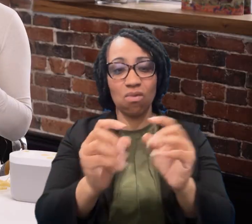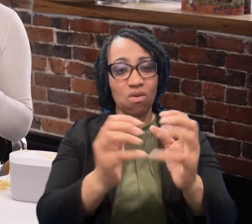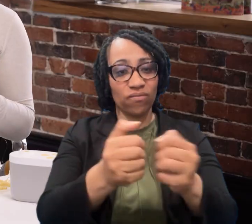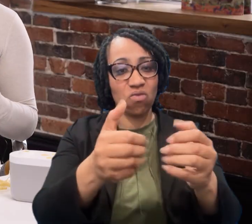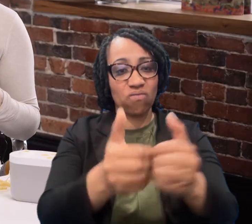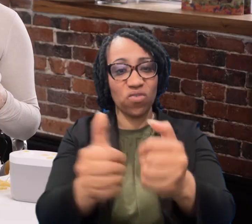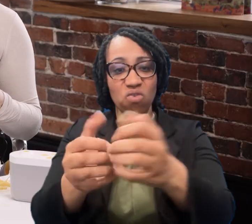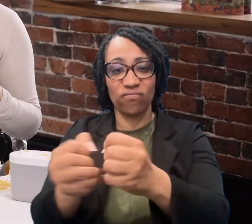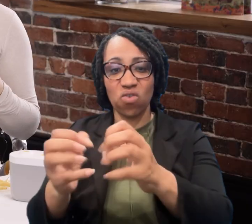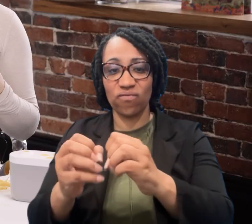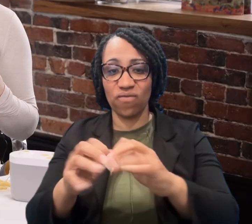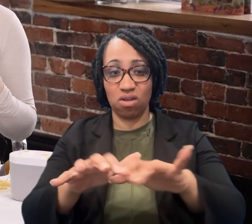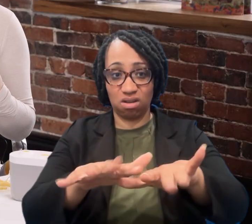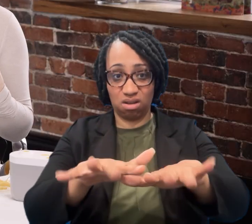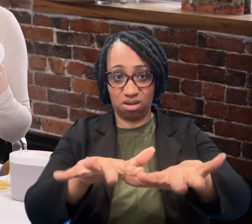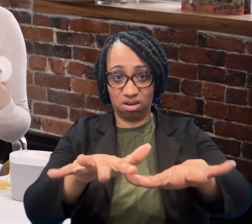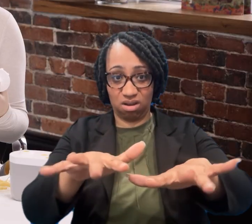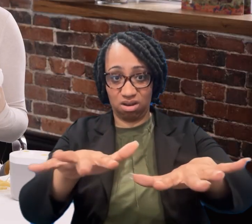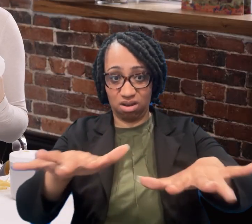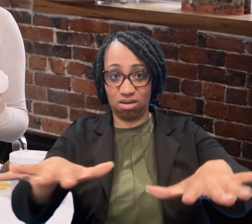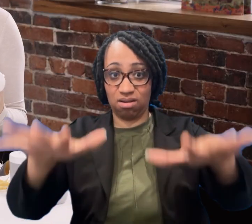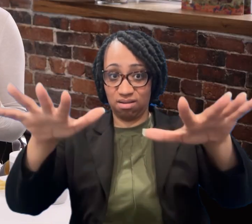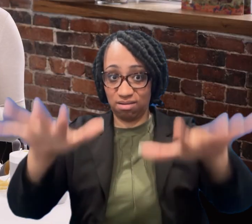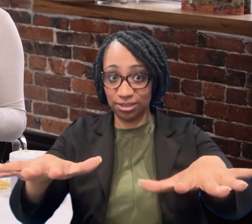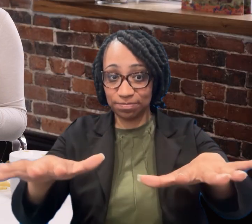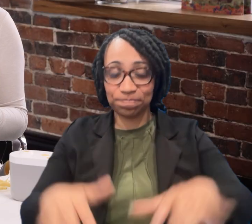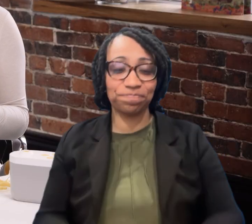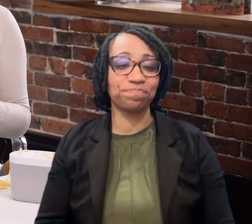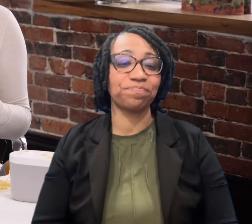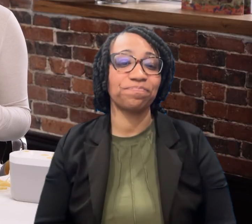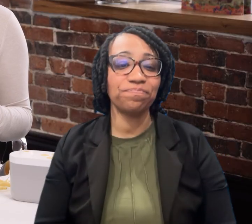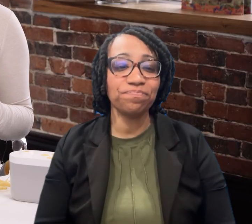When we're cleaning, we're going to do either the sink or the dishwasher. If you're cleaning in the